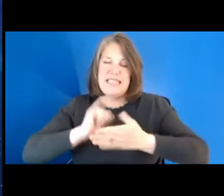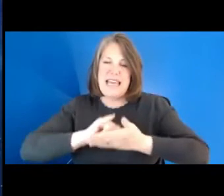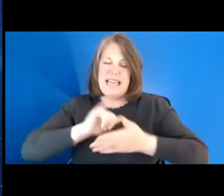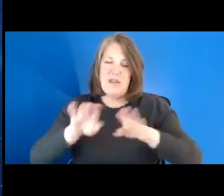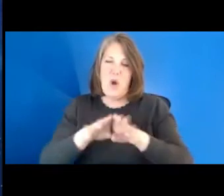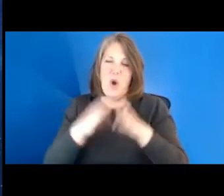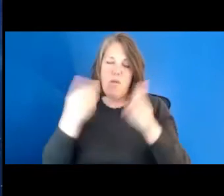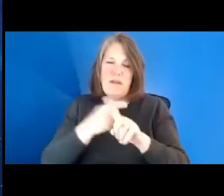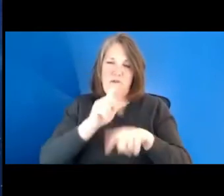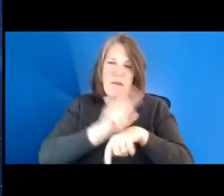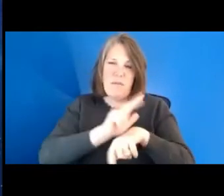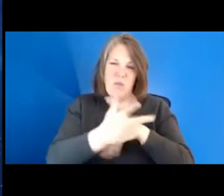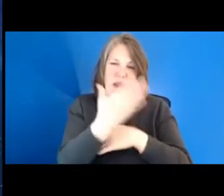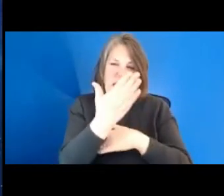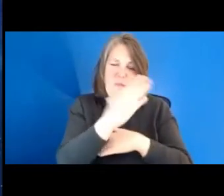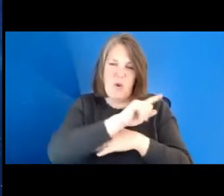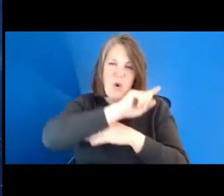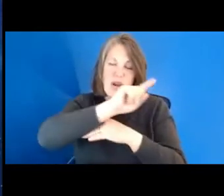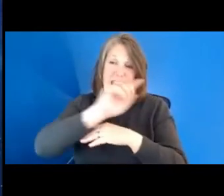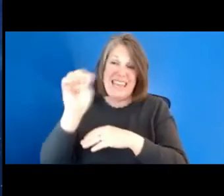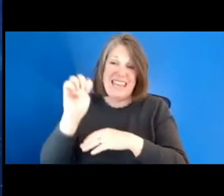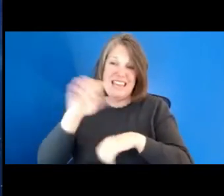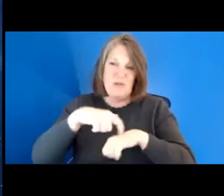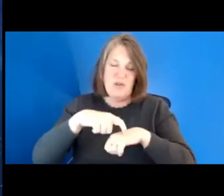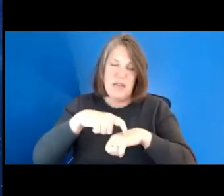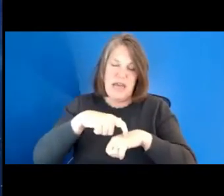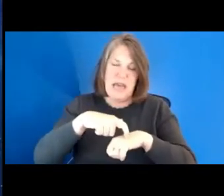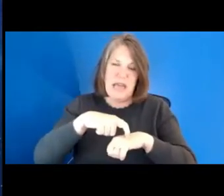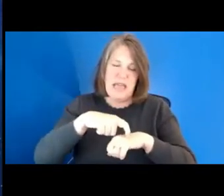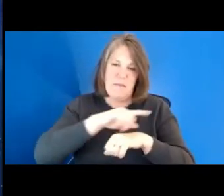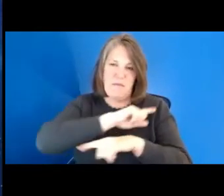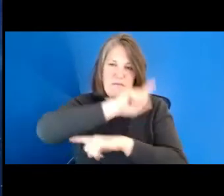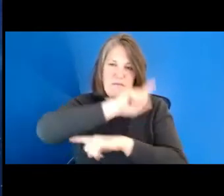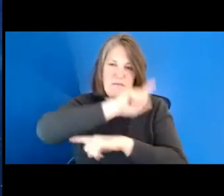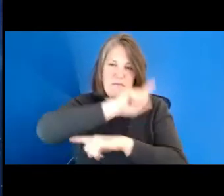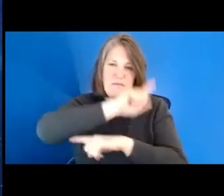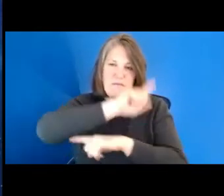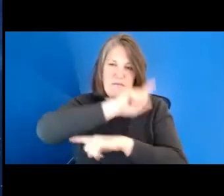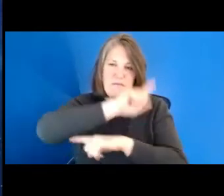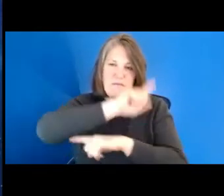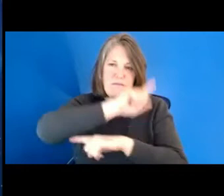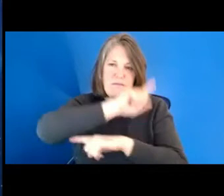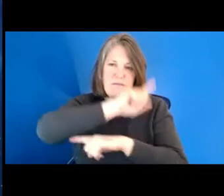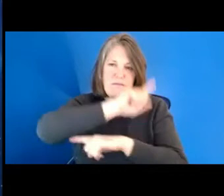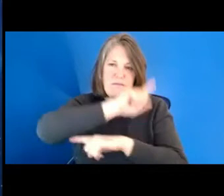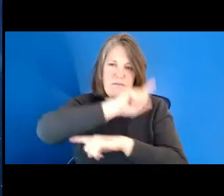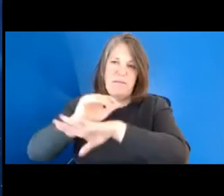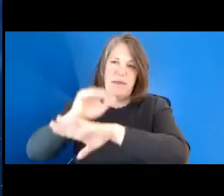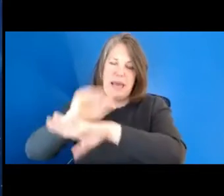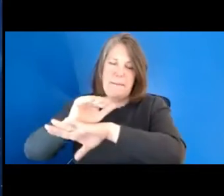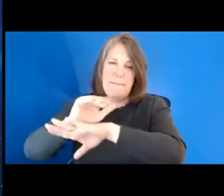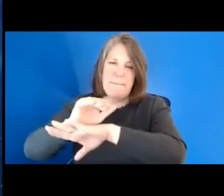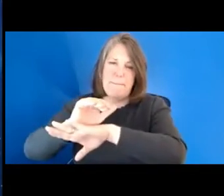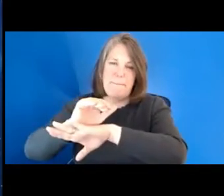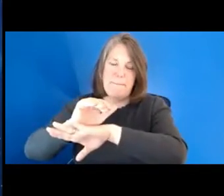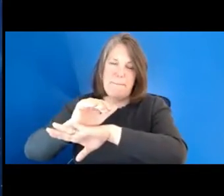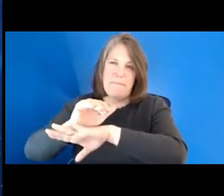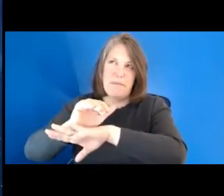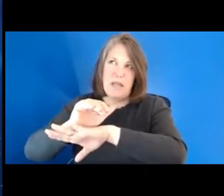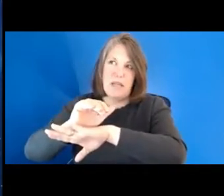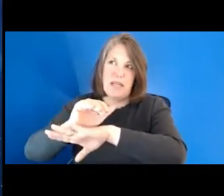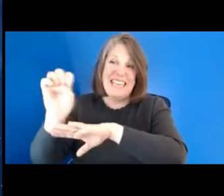3:00 o'clock in the morning Eastern time until 8:00 o'clock p.m. Eastern time